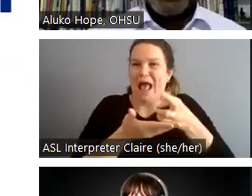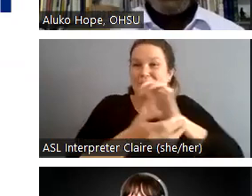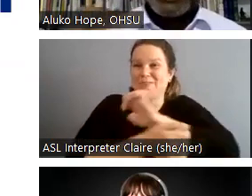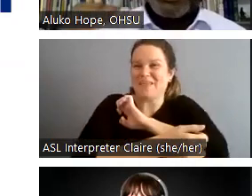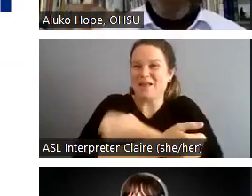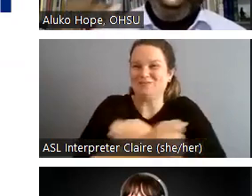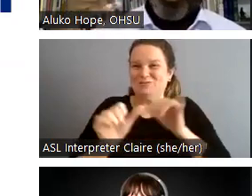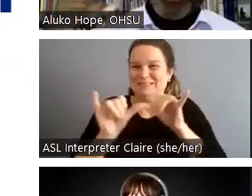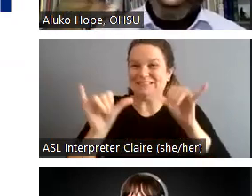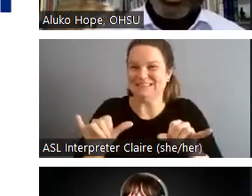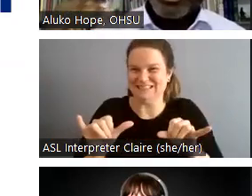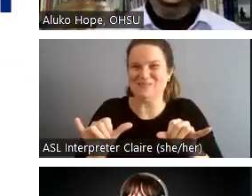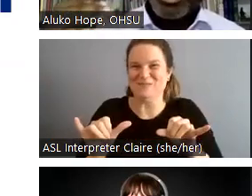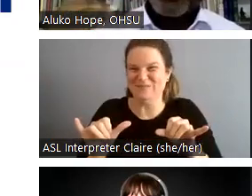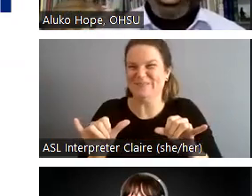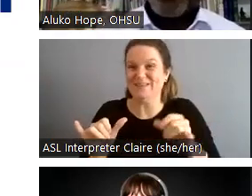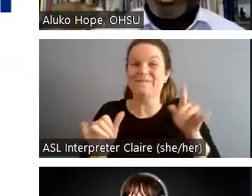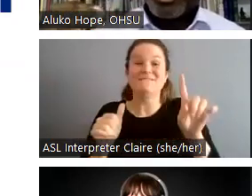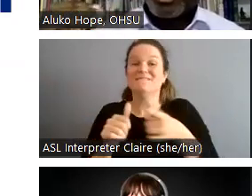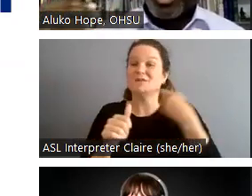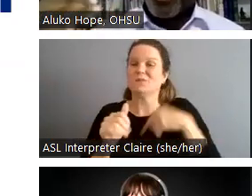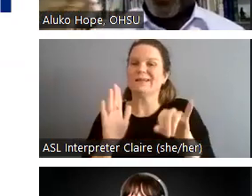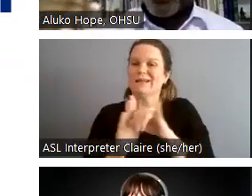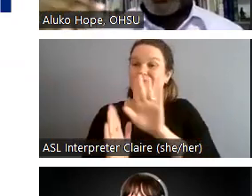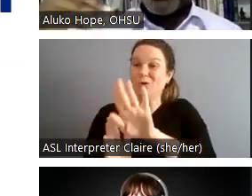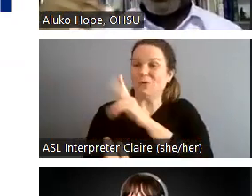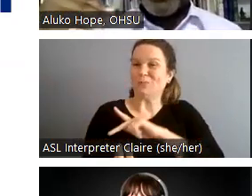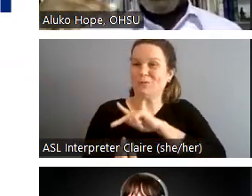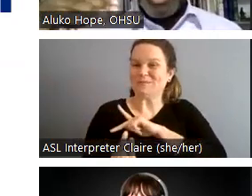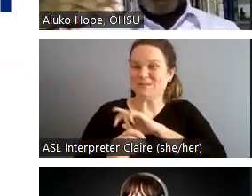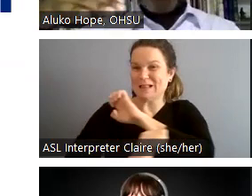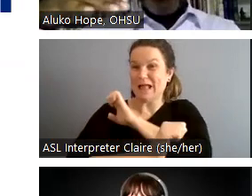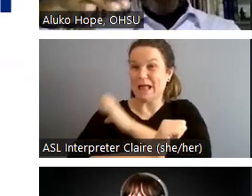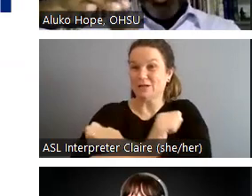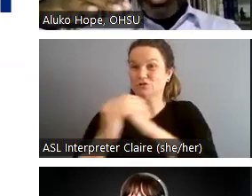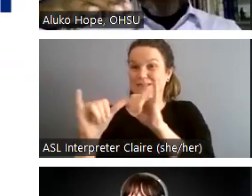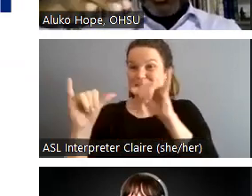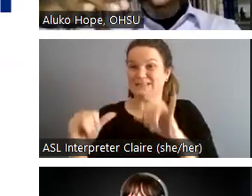is, by identifying what the energy ceiling is for each person, what we want